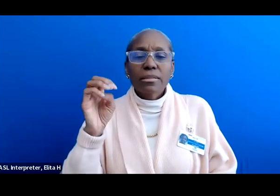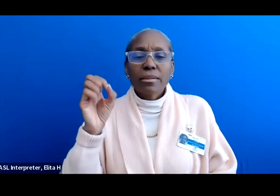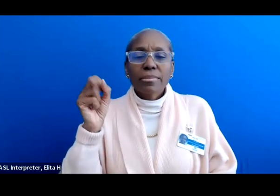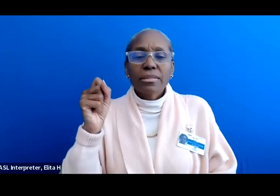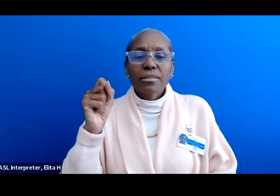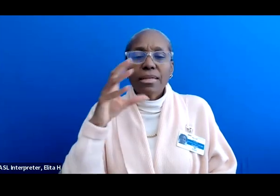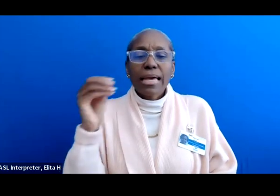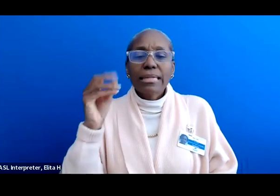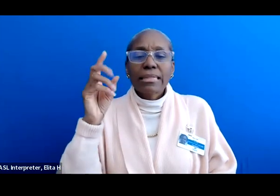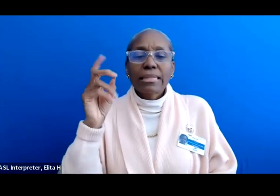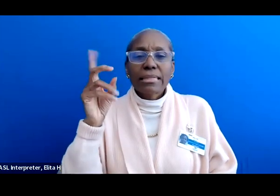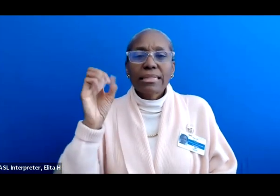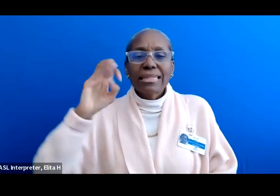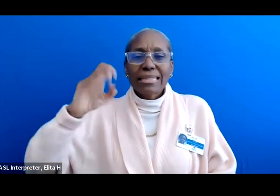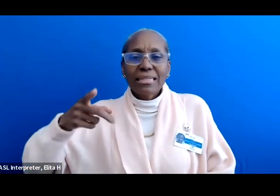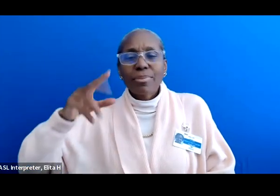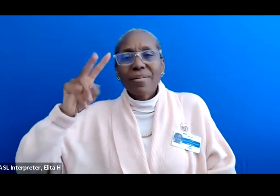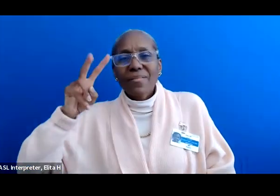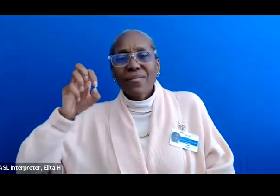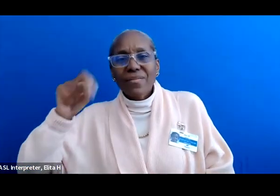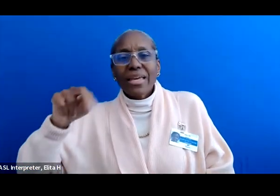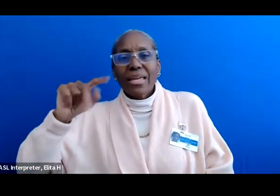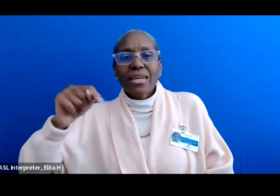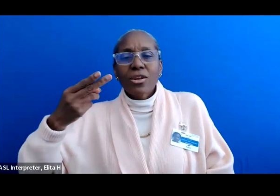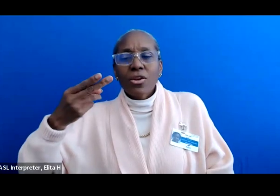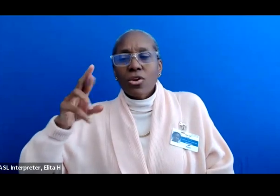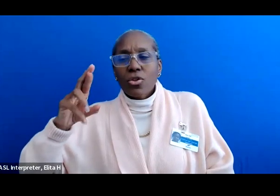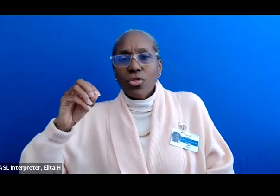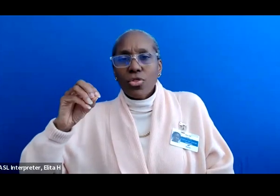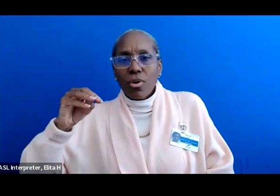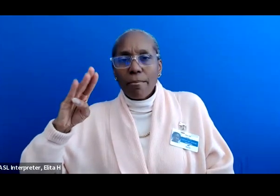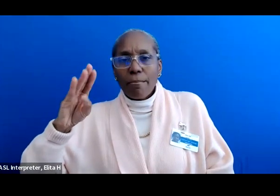Get all of them and keep all three of them with you. Why after 40 years is this happening?